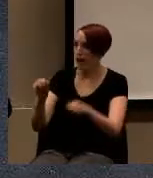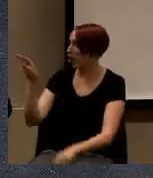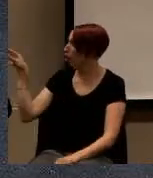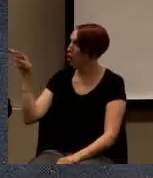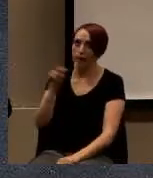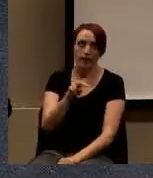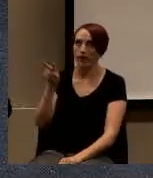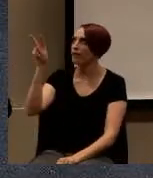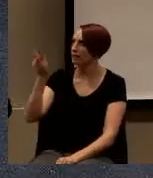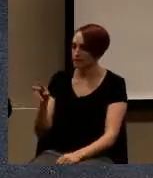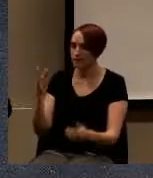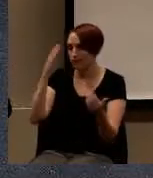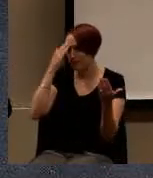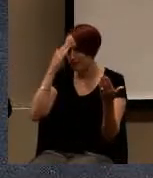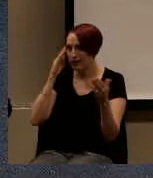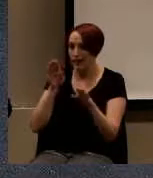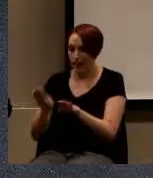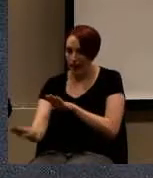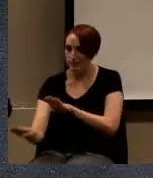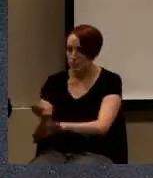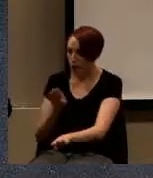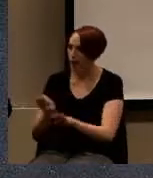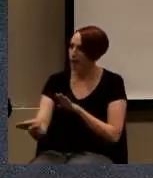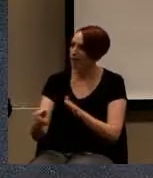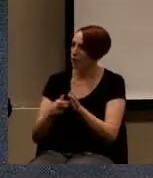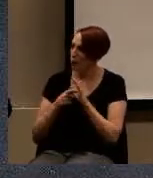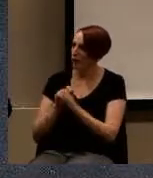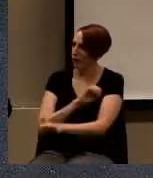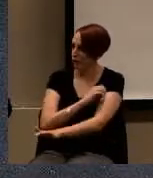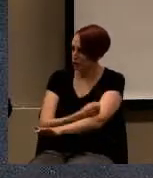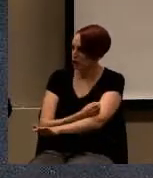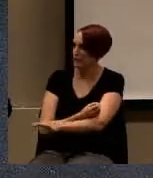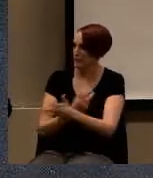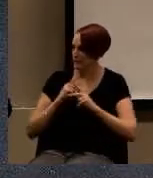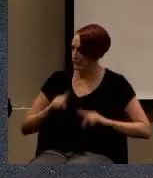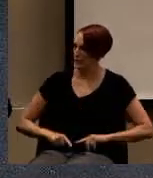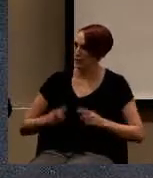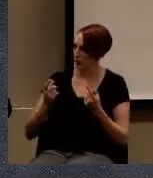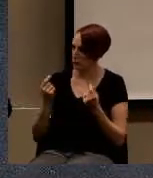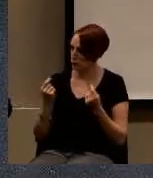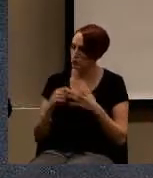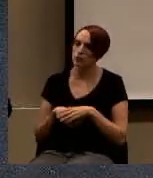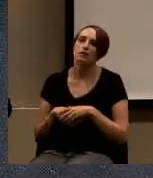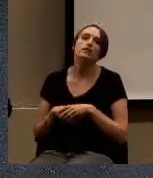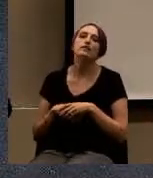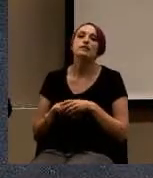going back and forth between the gas and the brake, especially for older folks, can sometimes